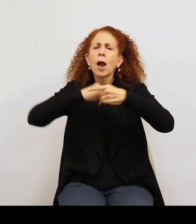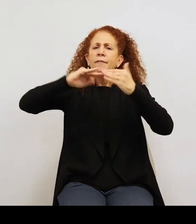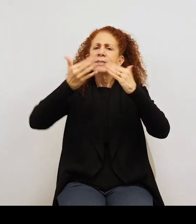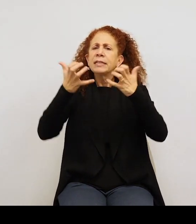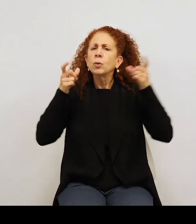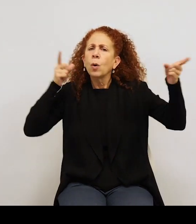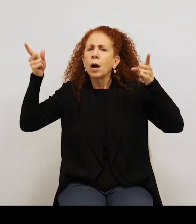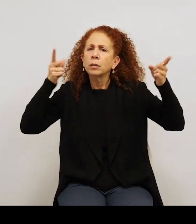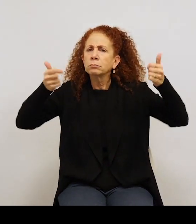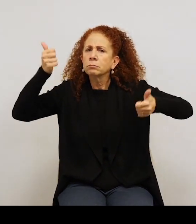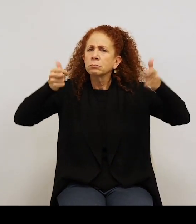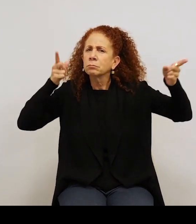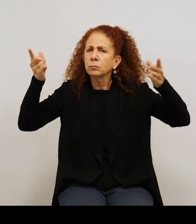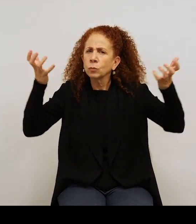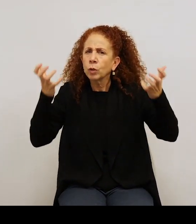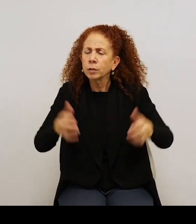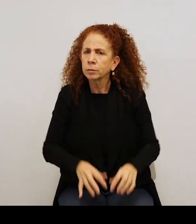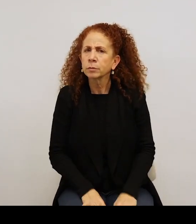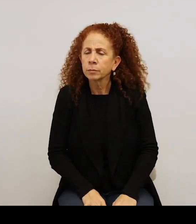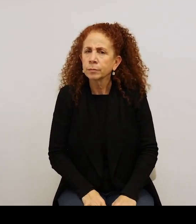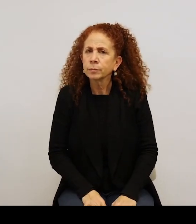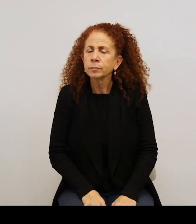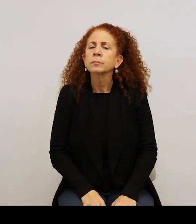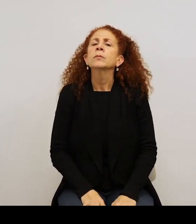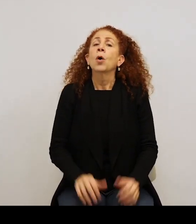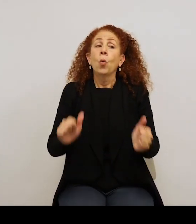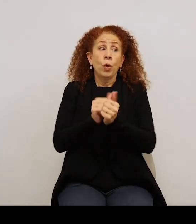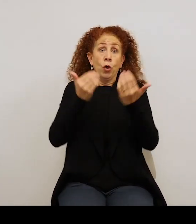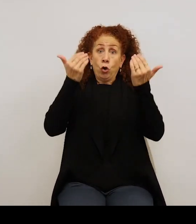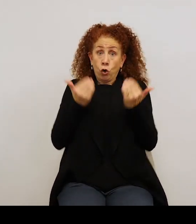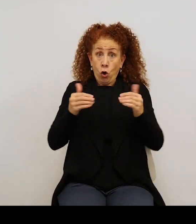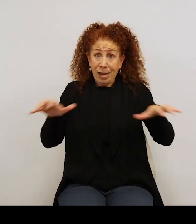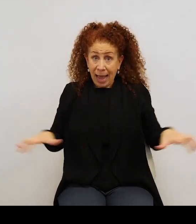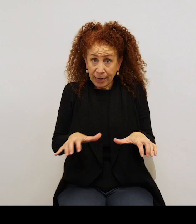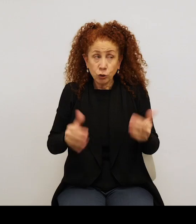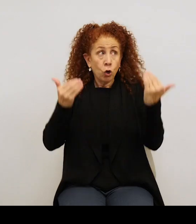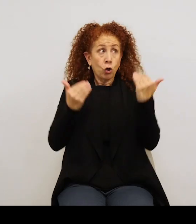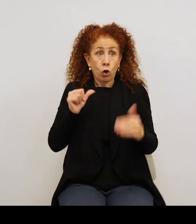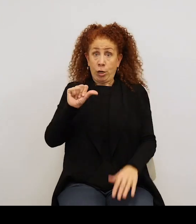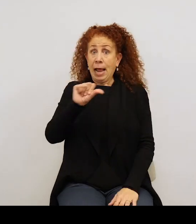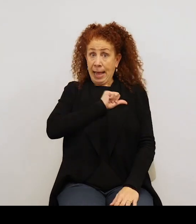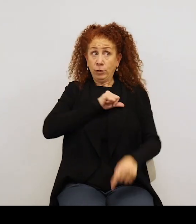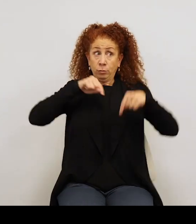what kinds of cities do we want? And given our current actions and attitudes, what kind